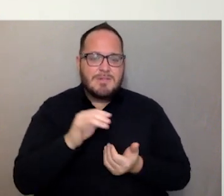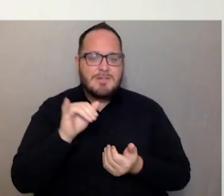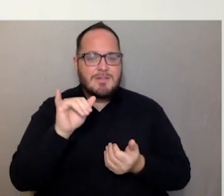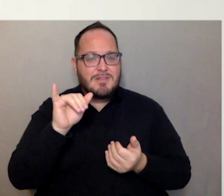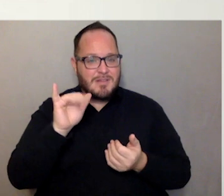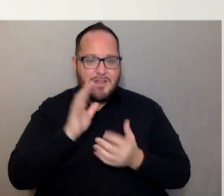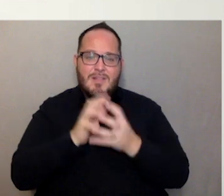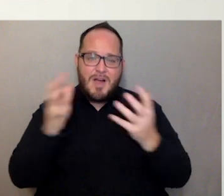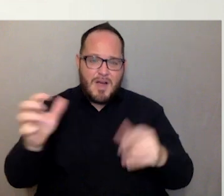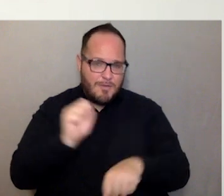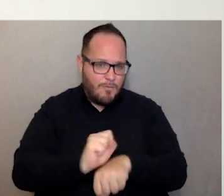WON'T BE SOLVED ON JANUARY 20th.